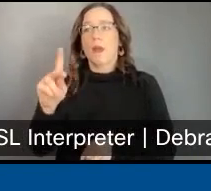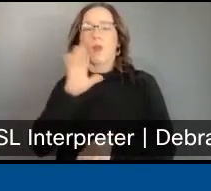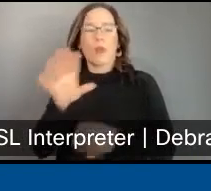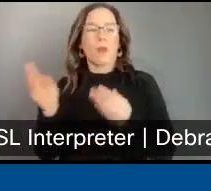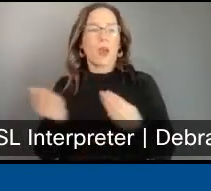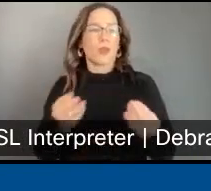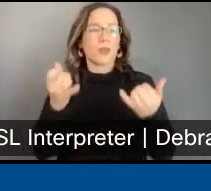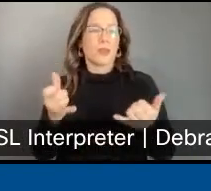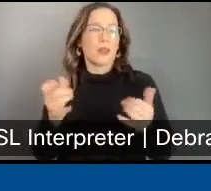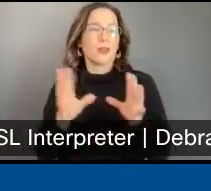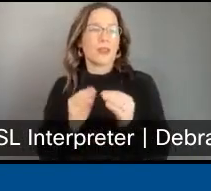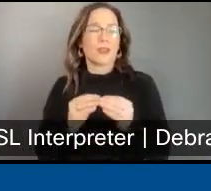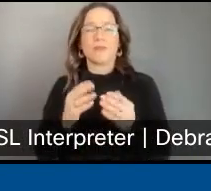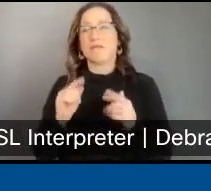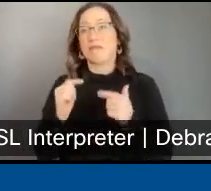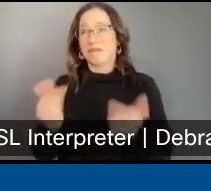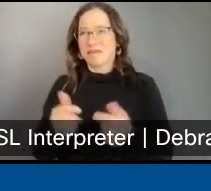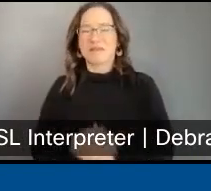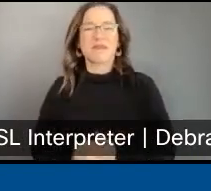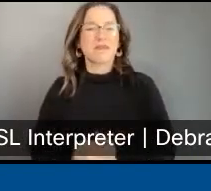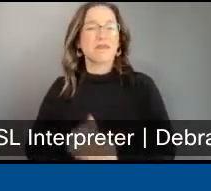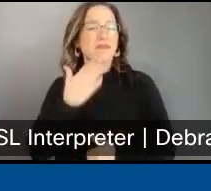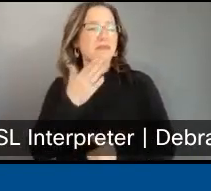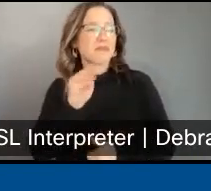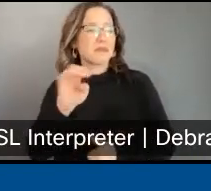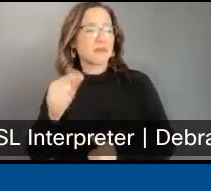Joe over to you. Thanks. Thank you. Meg. And actually